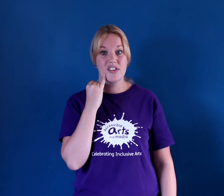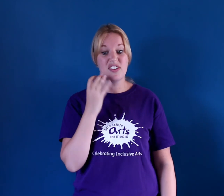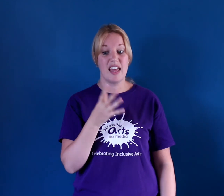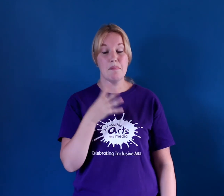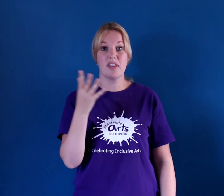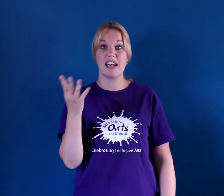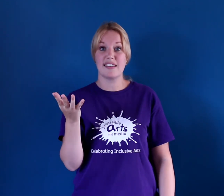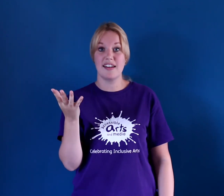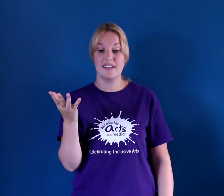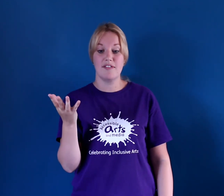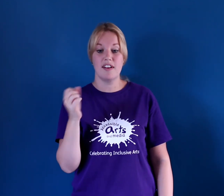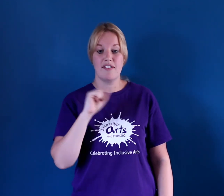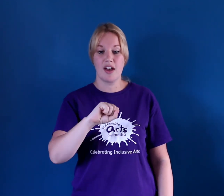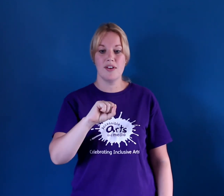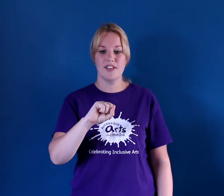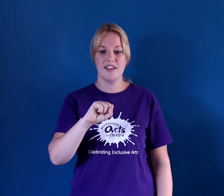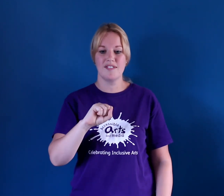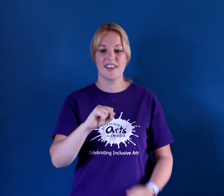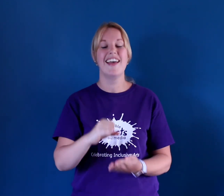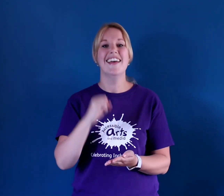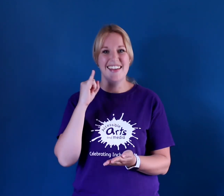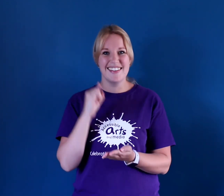It’s the same but the last lines different. Have a go your turn.